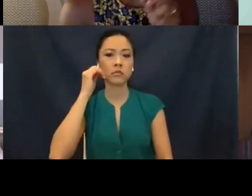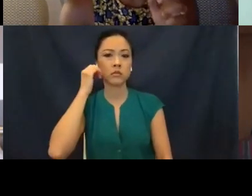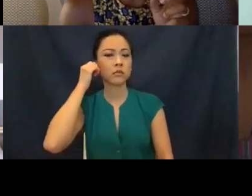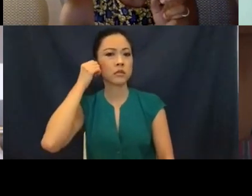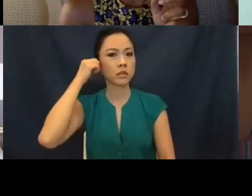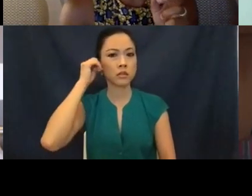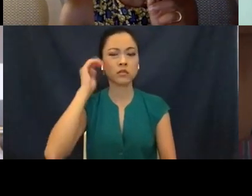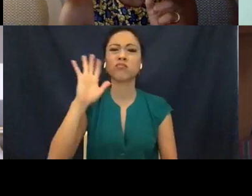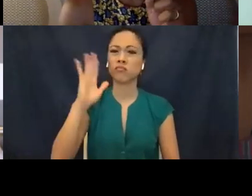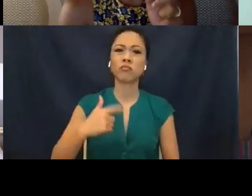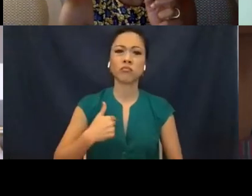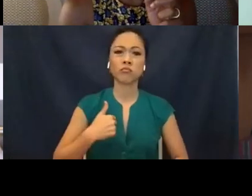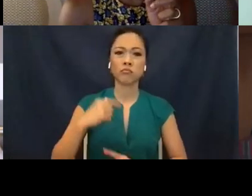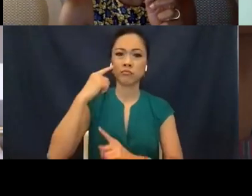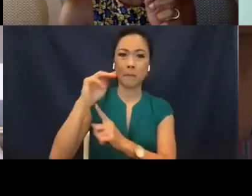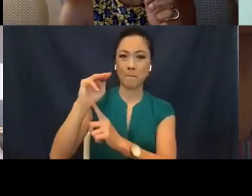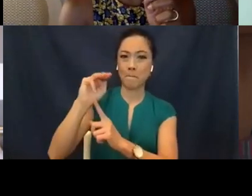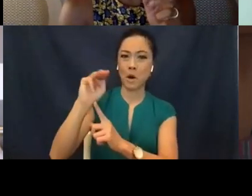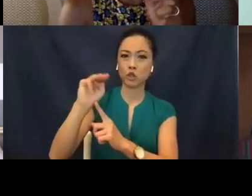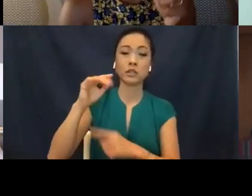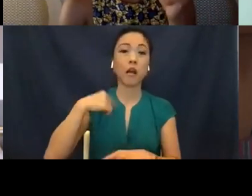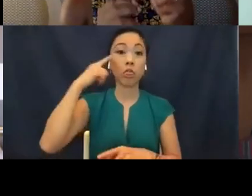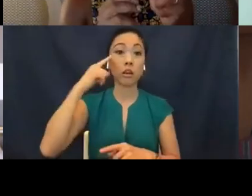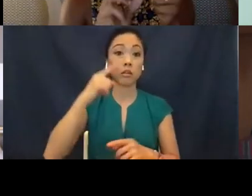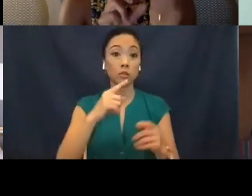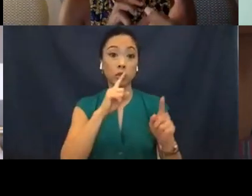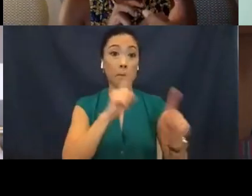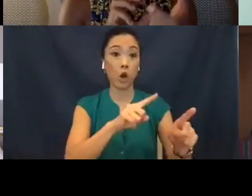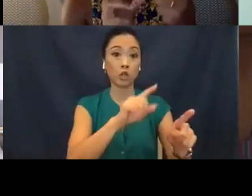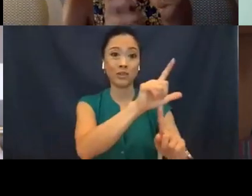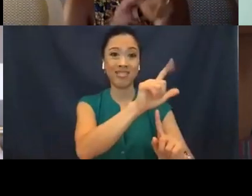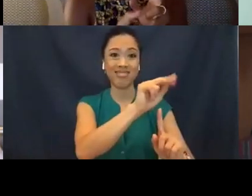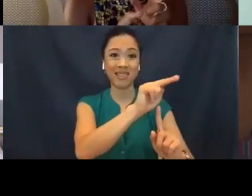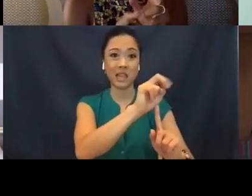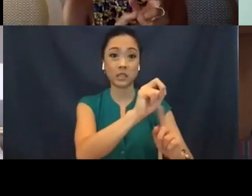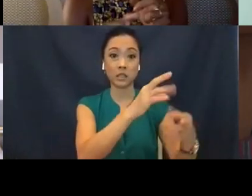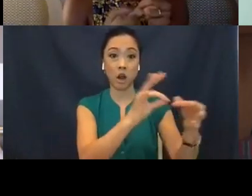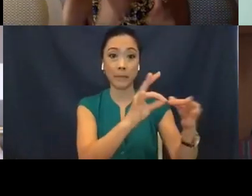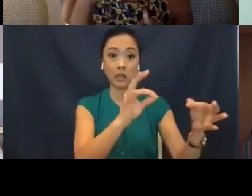the first thing in response to Lane's comment around urgency and thoughtfulness and it made me